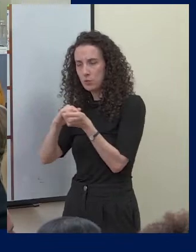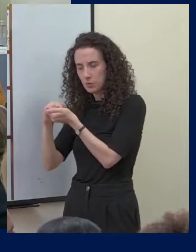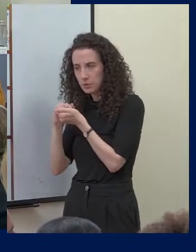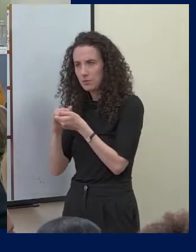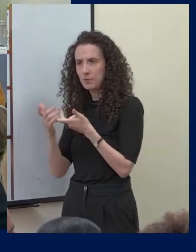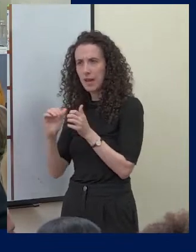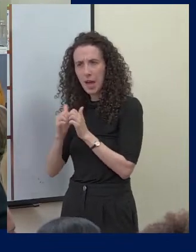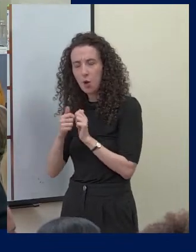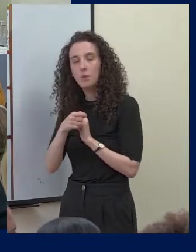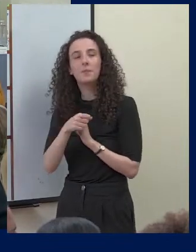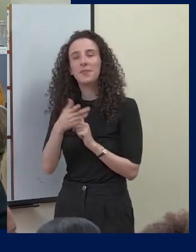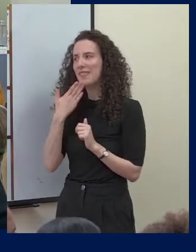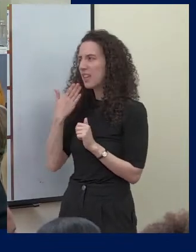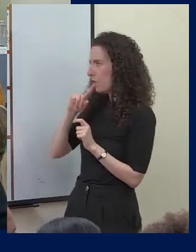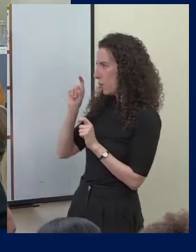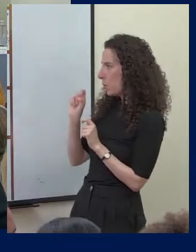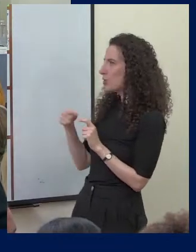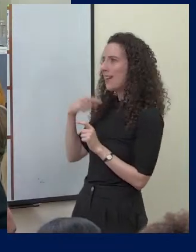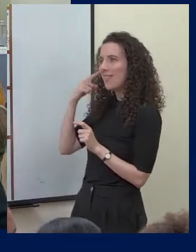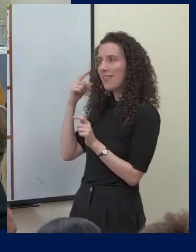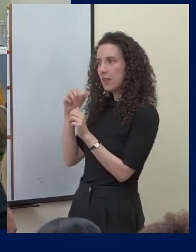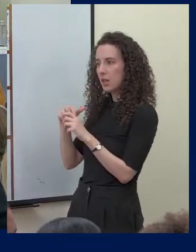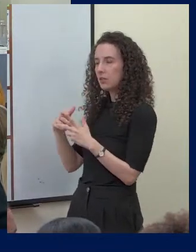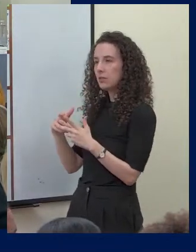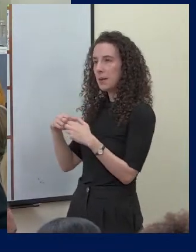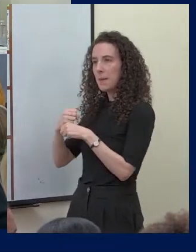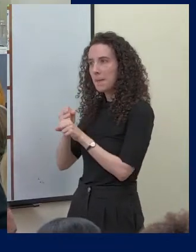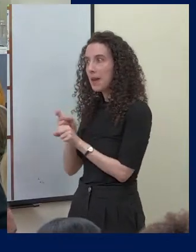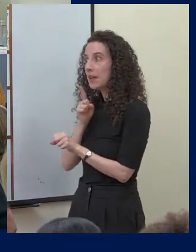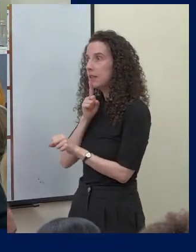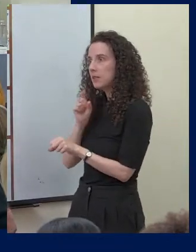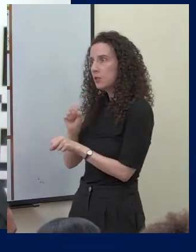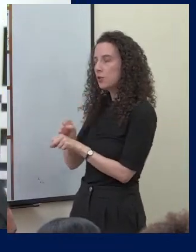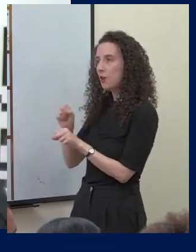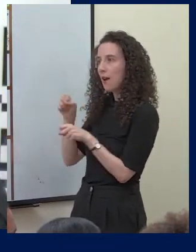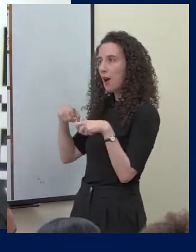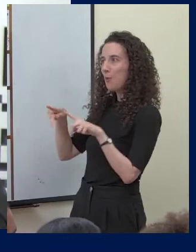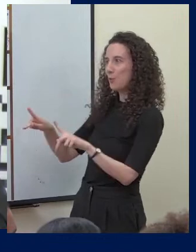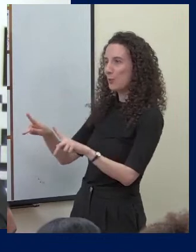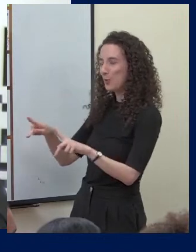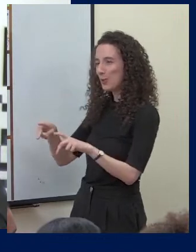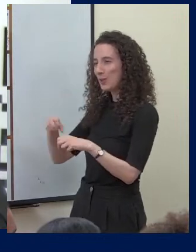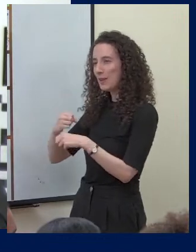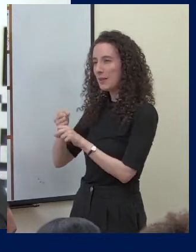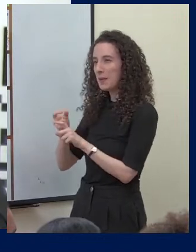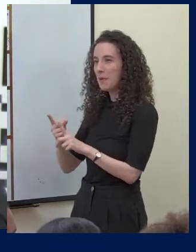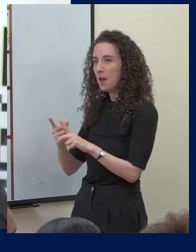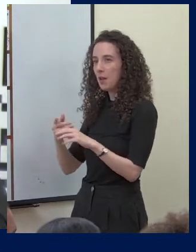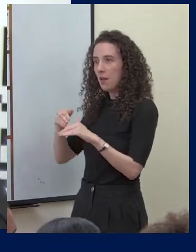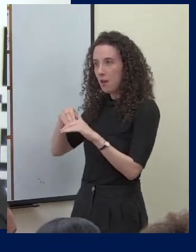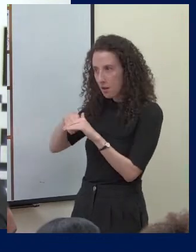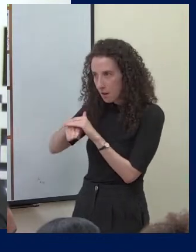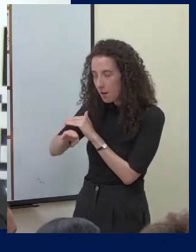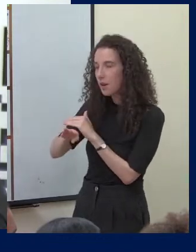I think it creates a real opportunity to create an additional entry Ray into organization